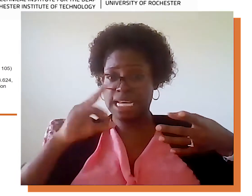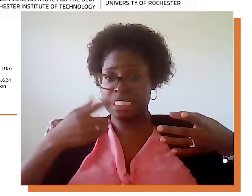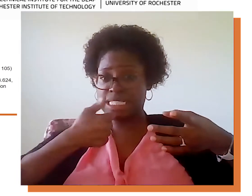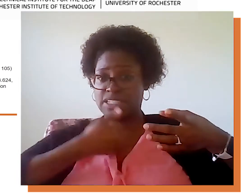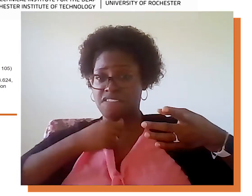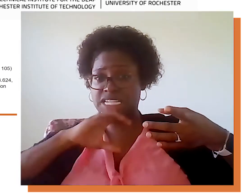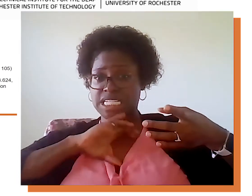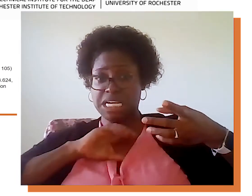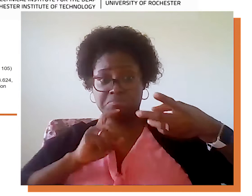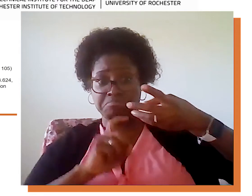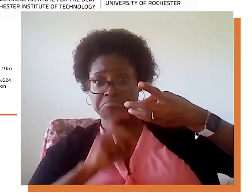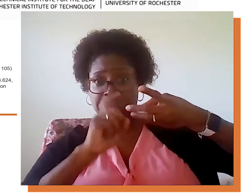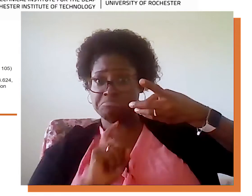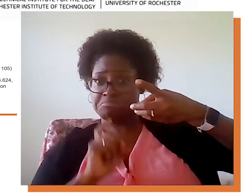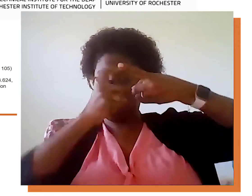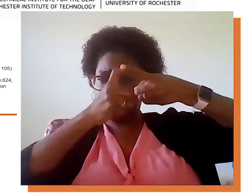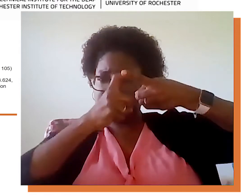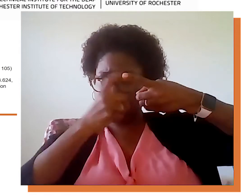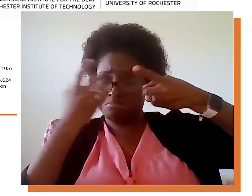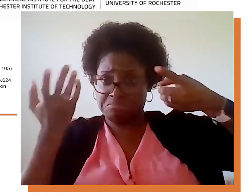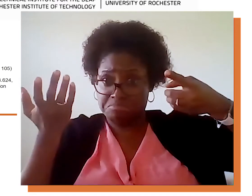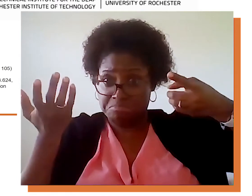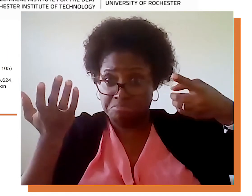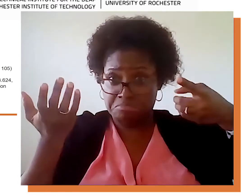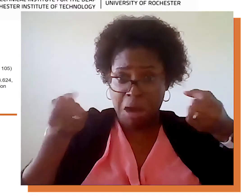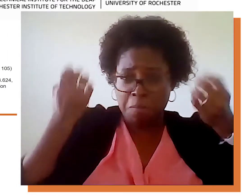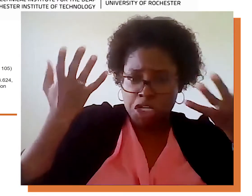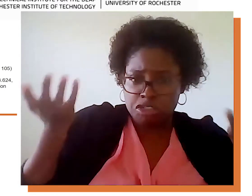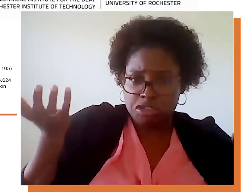and whether or not self-esteem contributes to that.